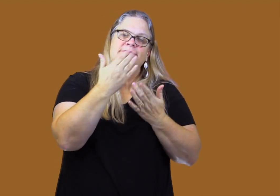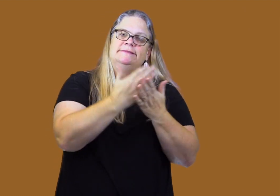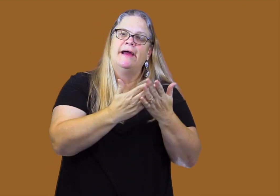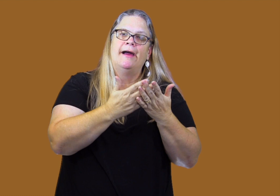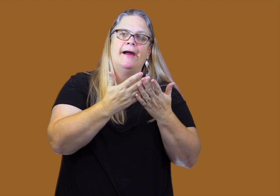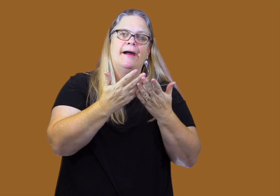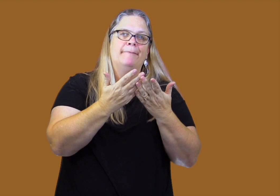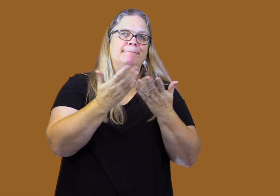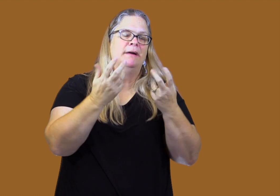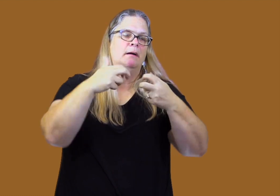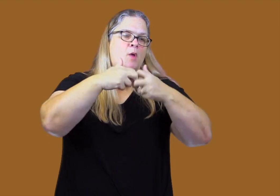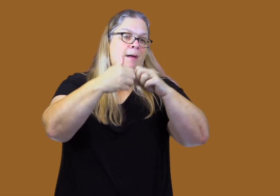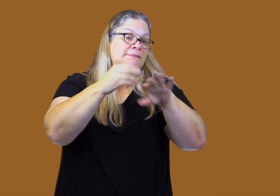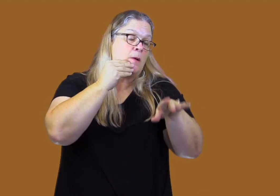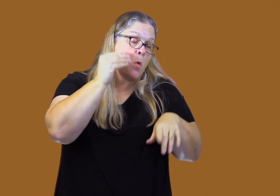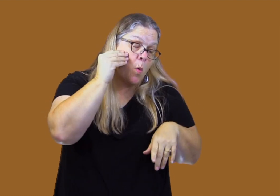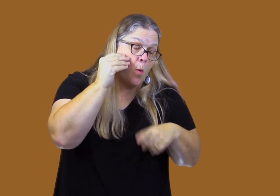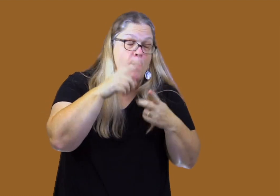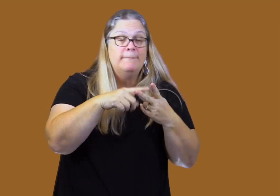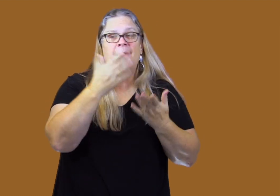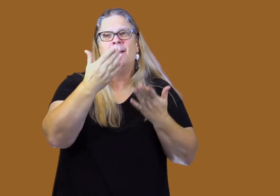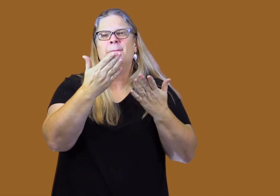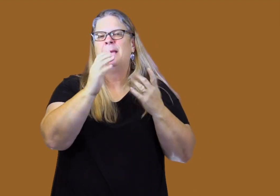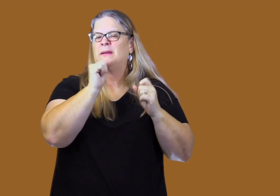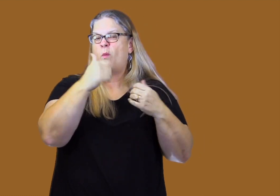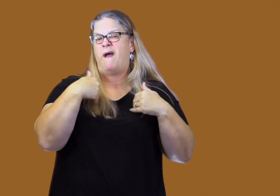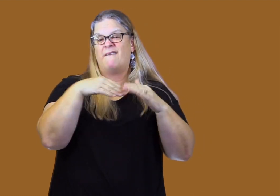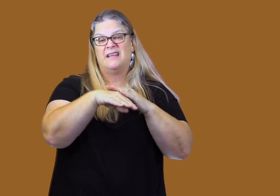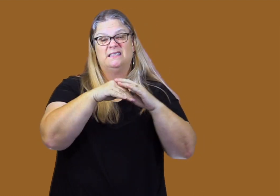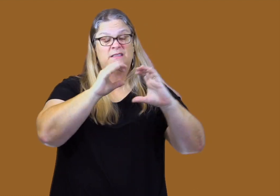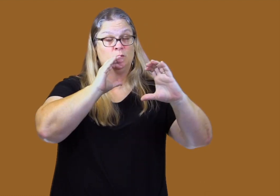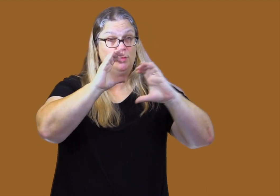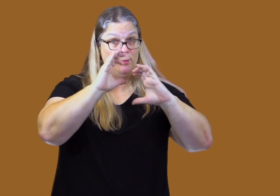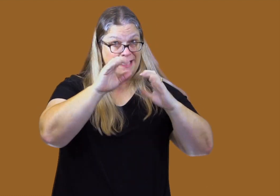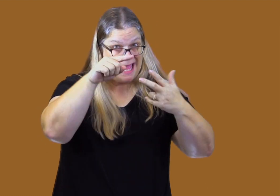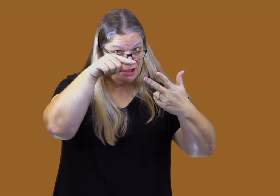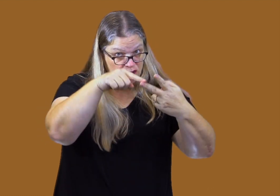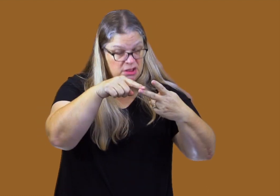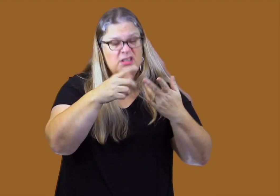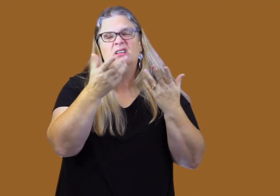Maybe they have some difficulties at home, maybe they don't have access to communication there